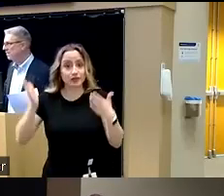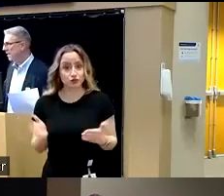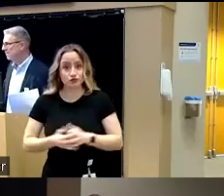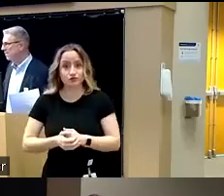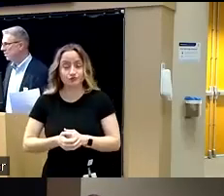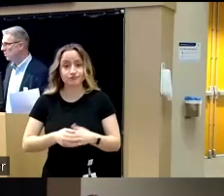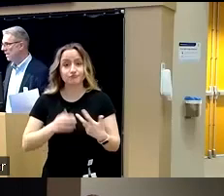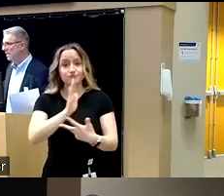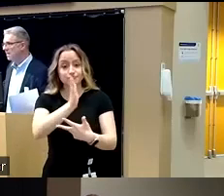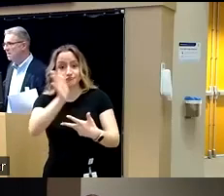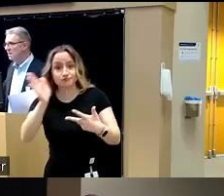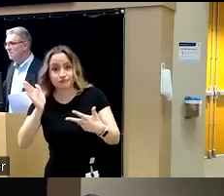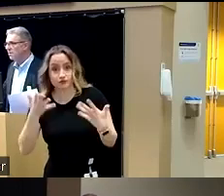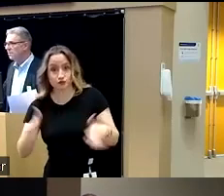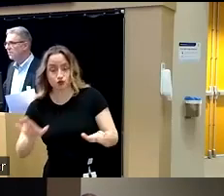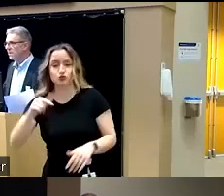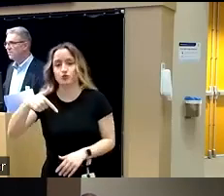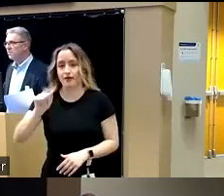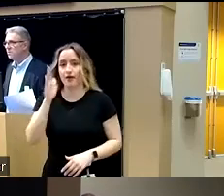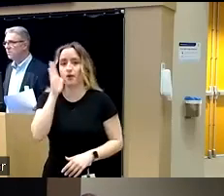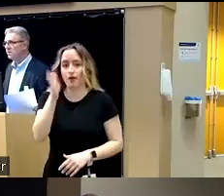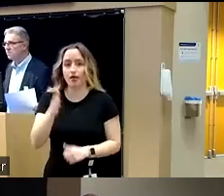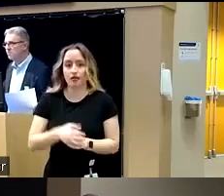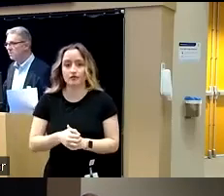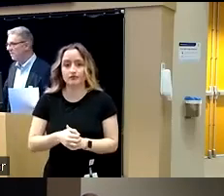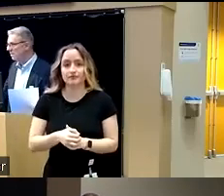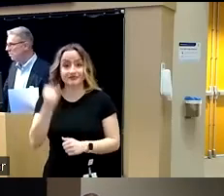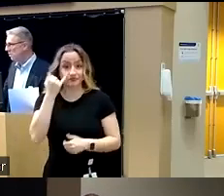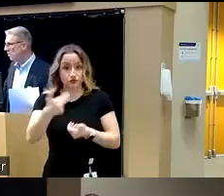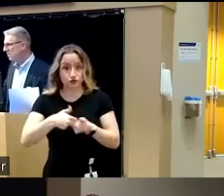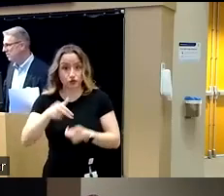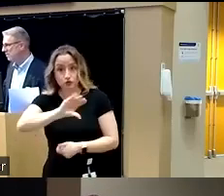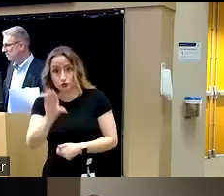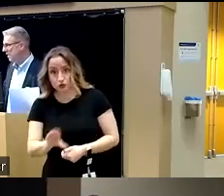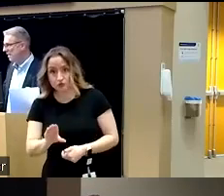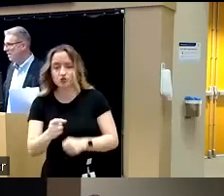have time for Q a for those of you on Zoom you can present your questions if you have